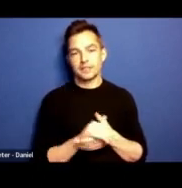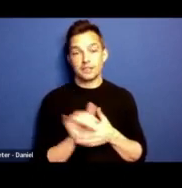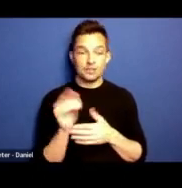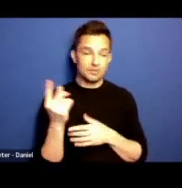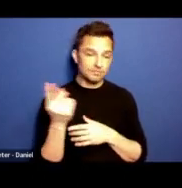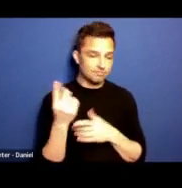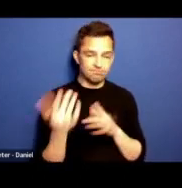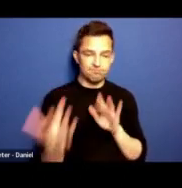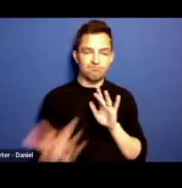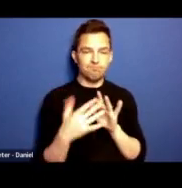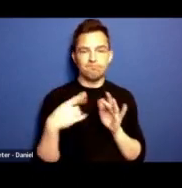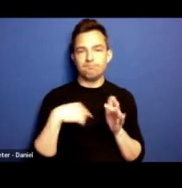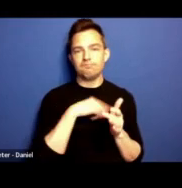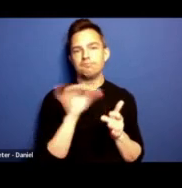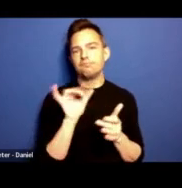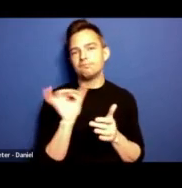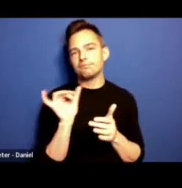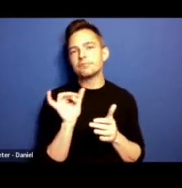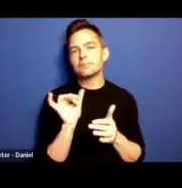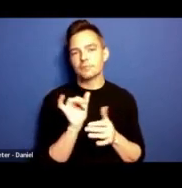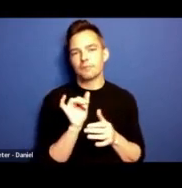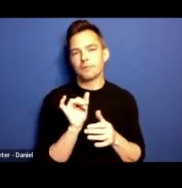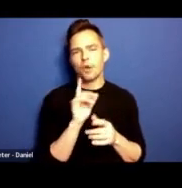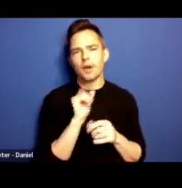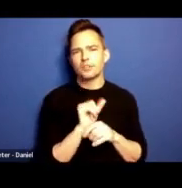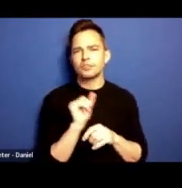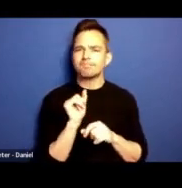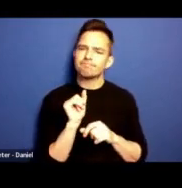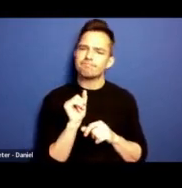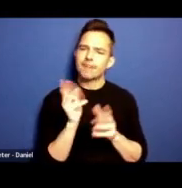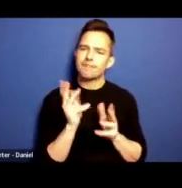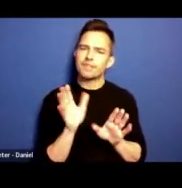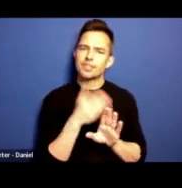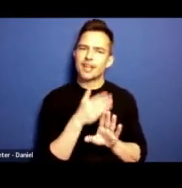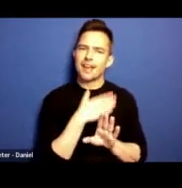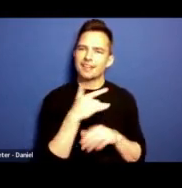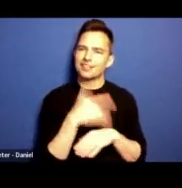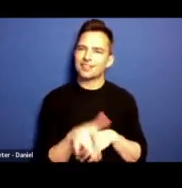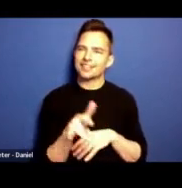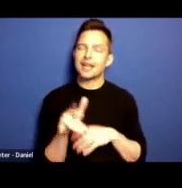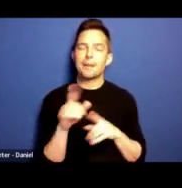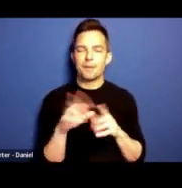reach out to us. We actually finish ahead of time. But we want to give some more time for